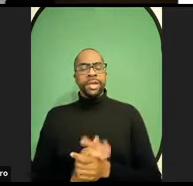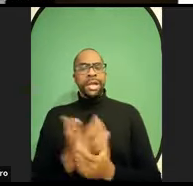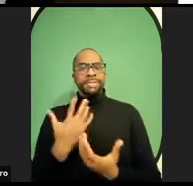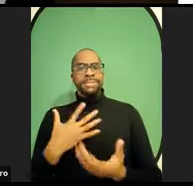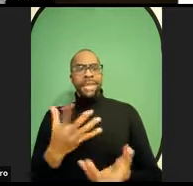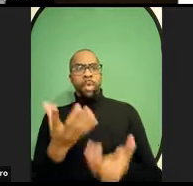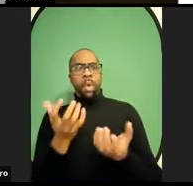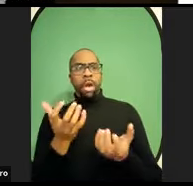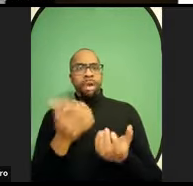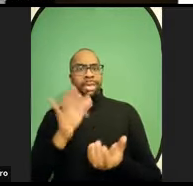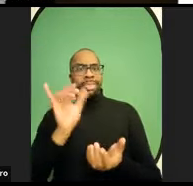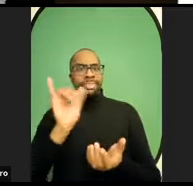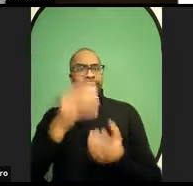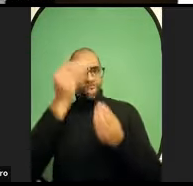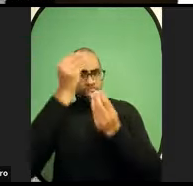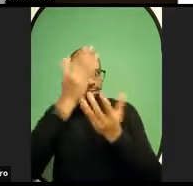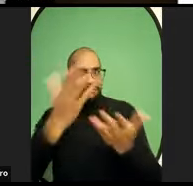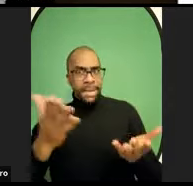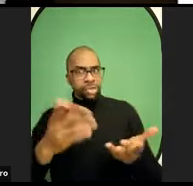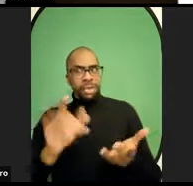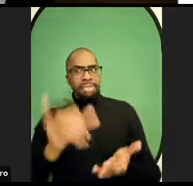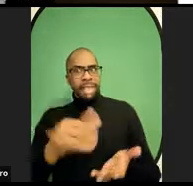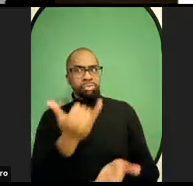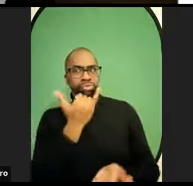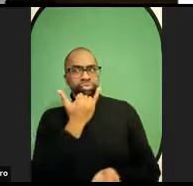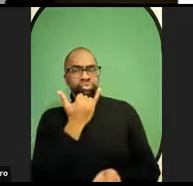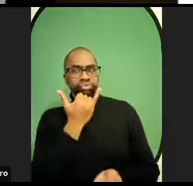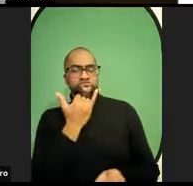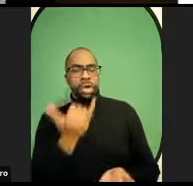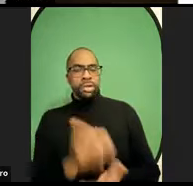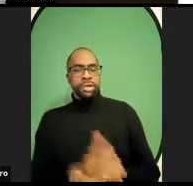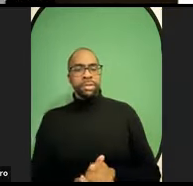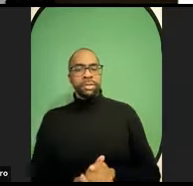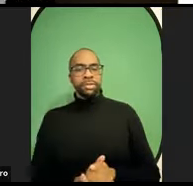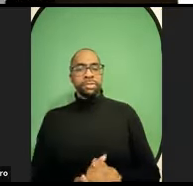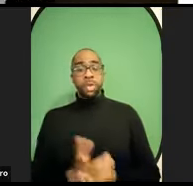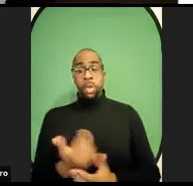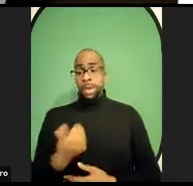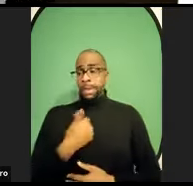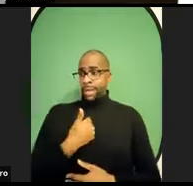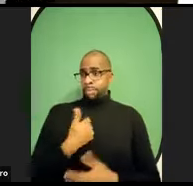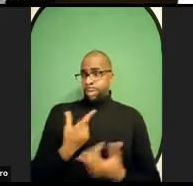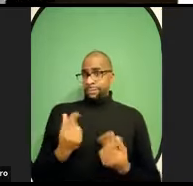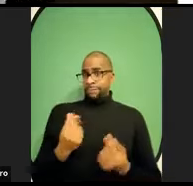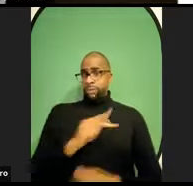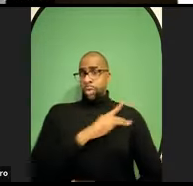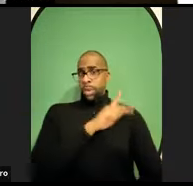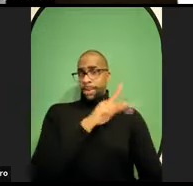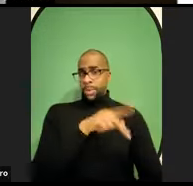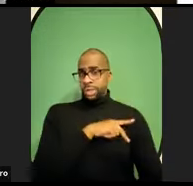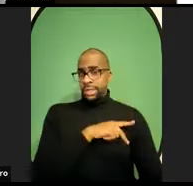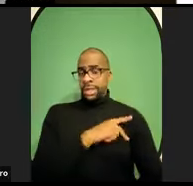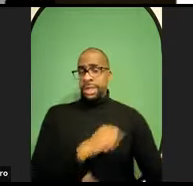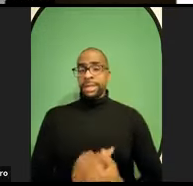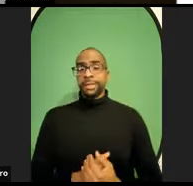because I feel like a lot of people will hang on, too people will hang on to sources of information that. t are really not reliable as are really not reliable and. what I